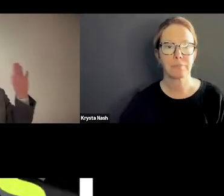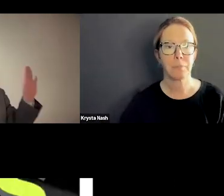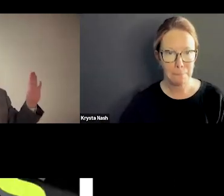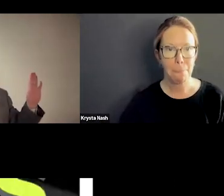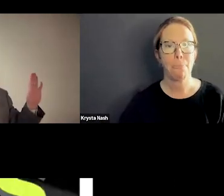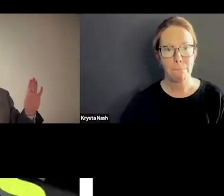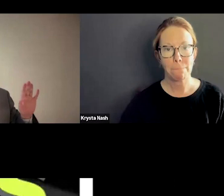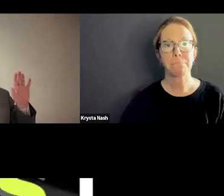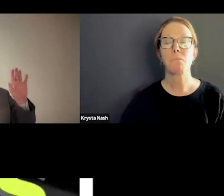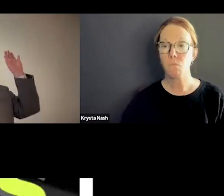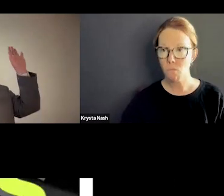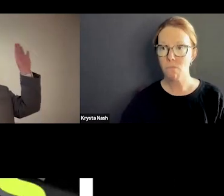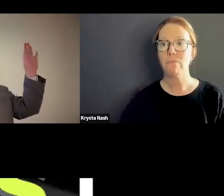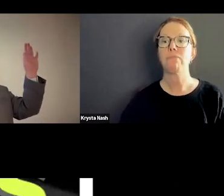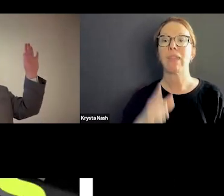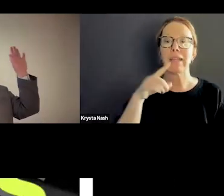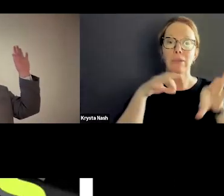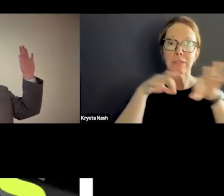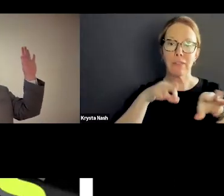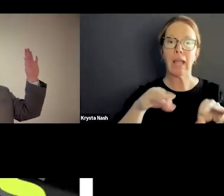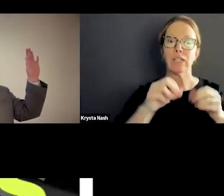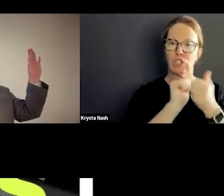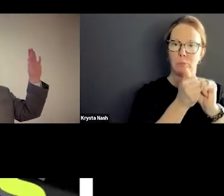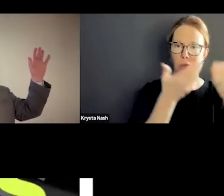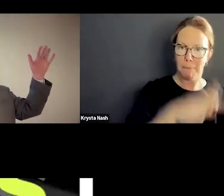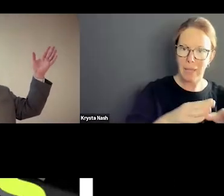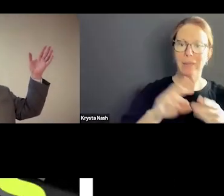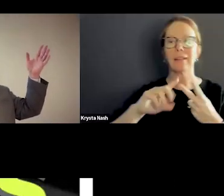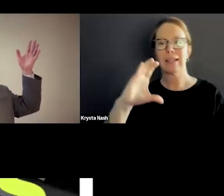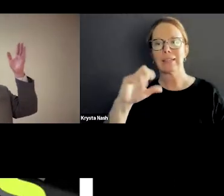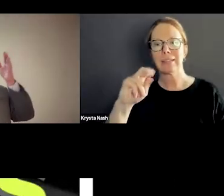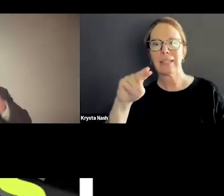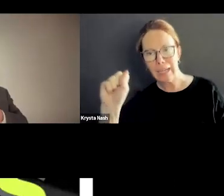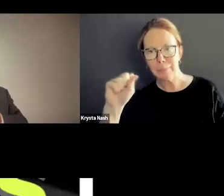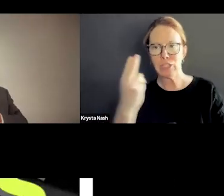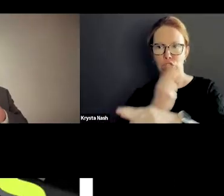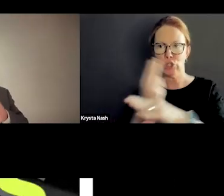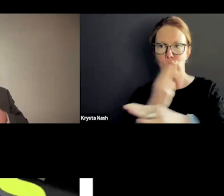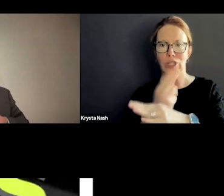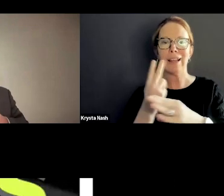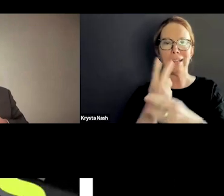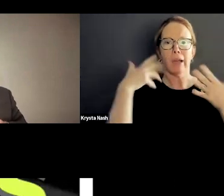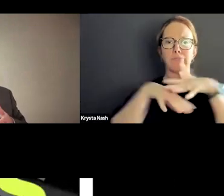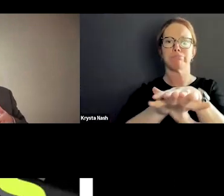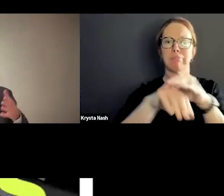So now I've now kind of defined the terms of sports betting and cannabis use. I'm going to talk about the intersection for our research study.